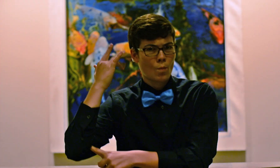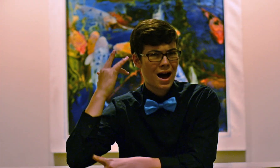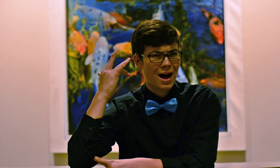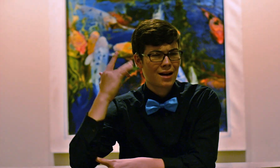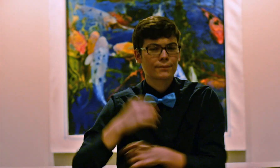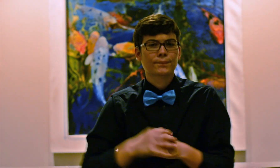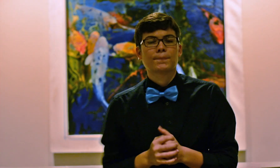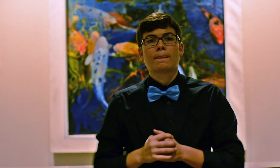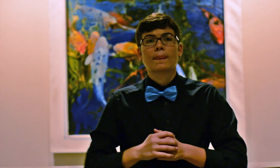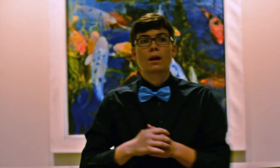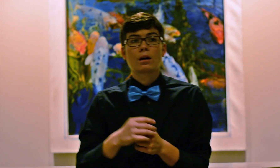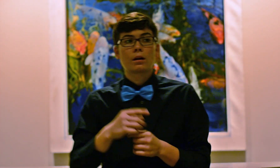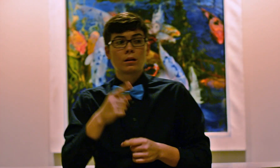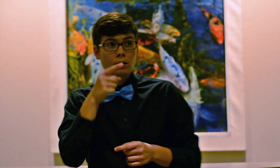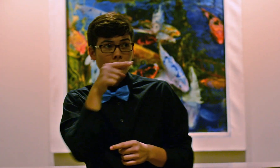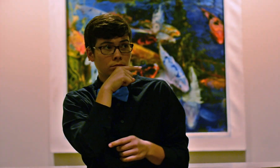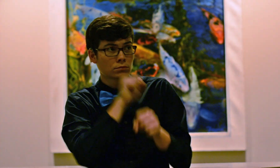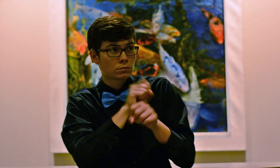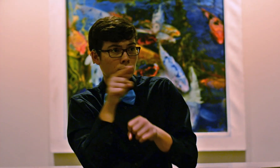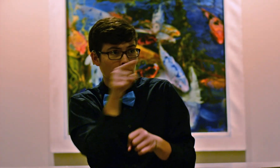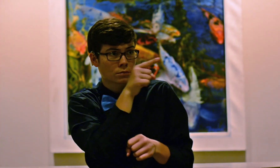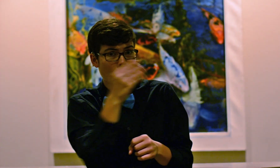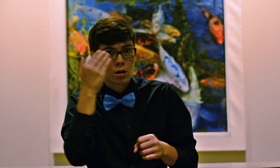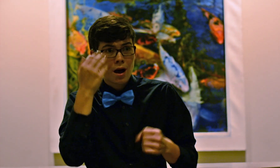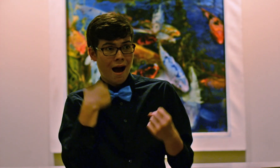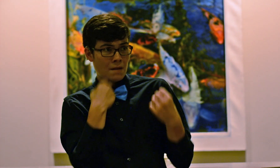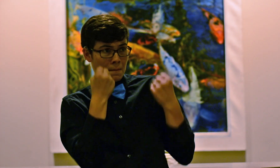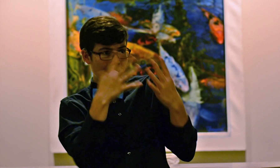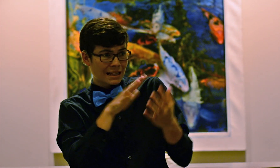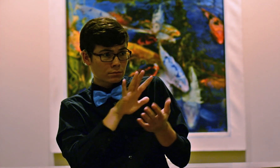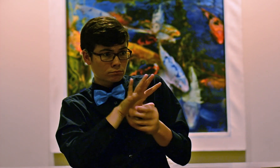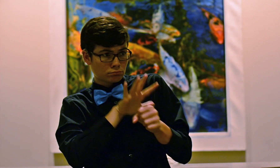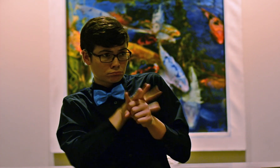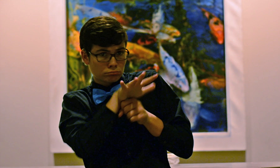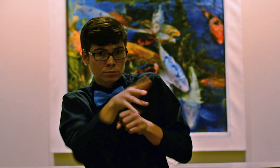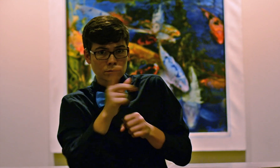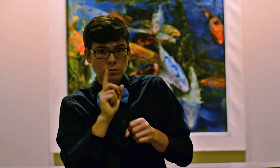I'll tell you why: we asked if these CILs would employ deaf or if they already had deaf employees